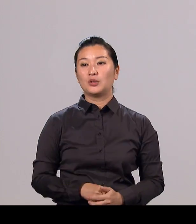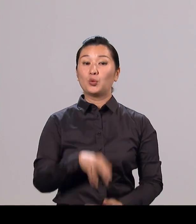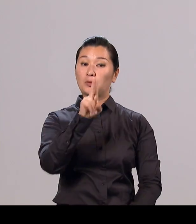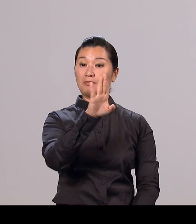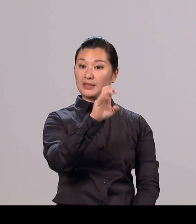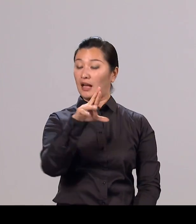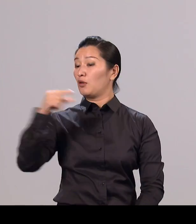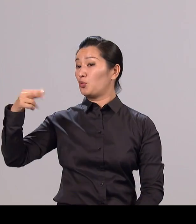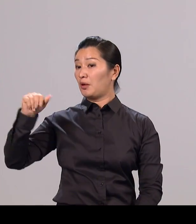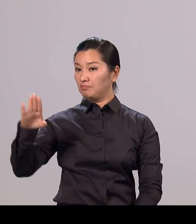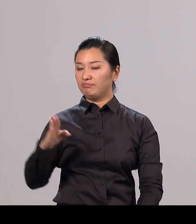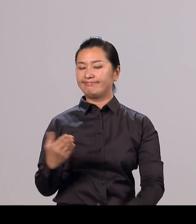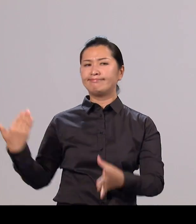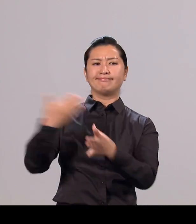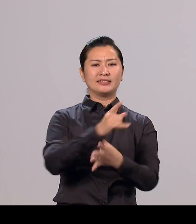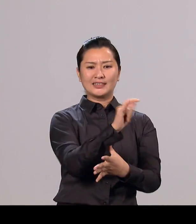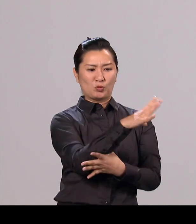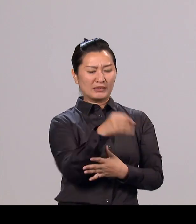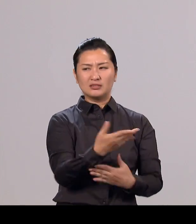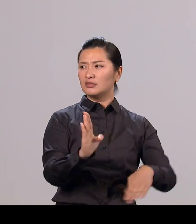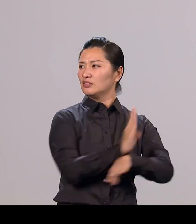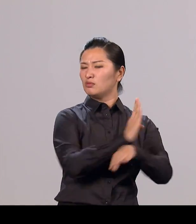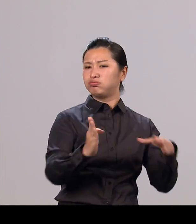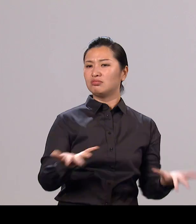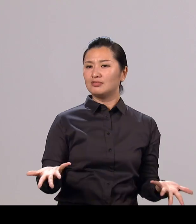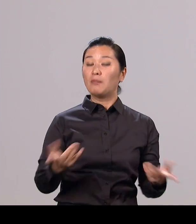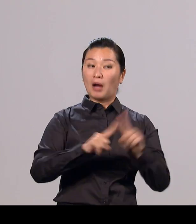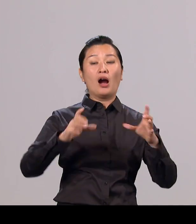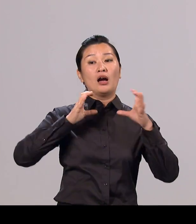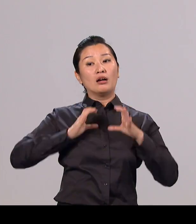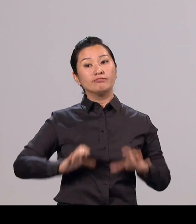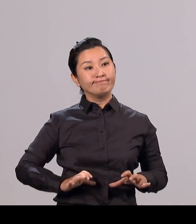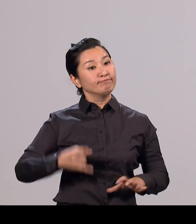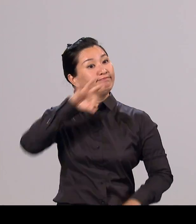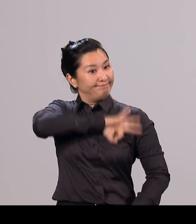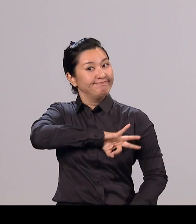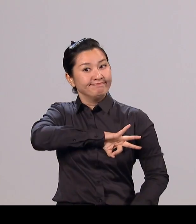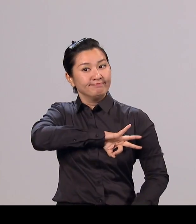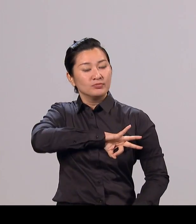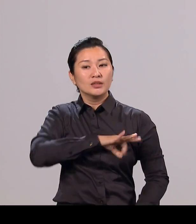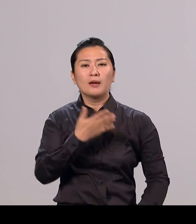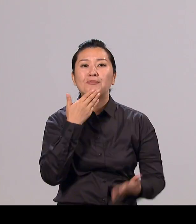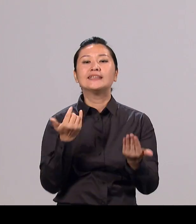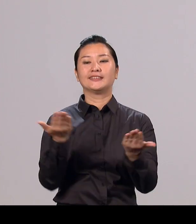Disrupting, but commuters are benefiting. Better service, more responsive, faster.